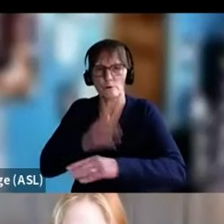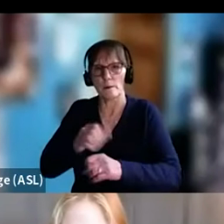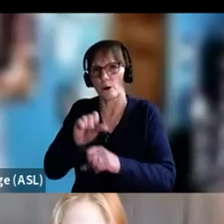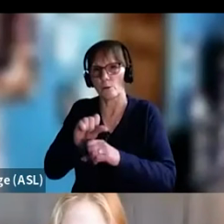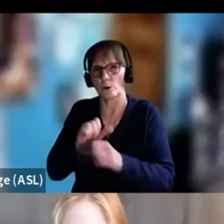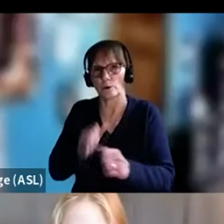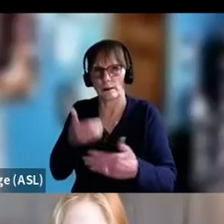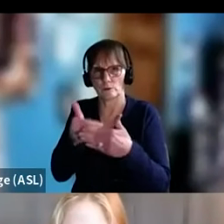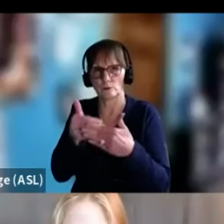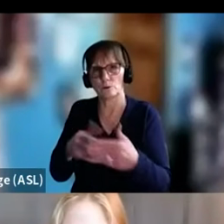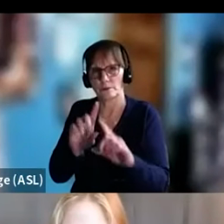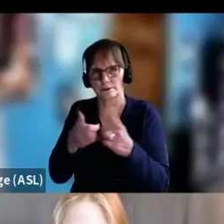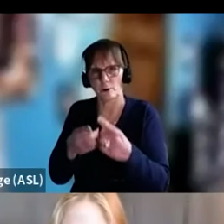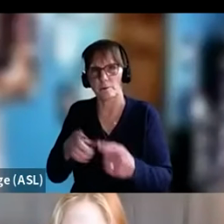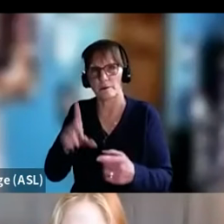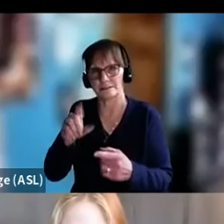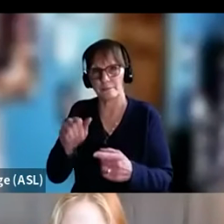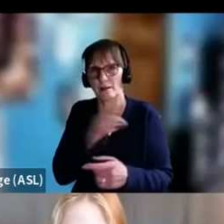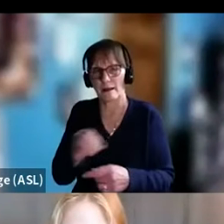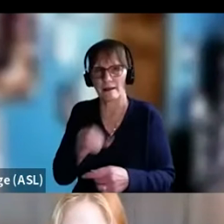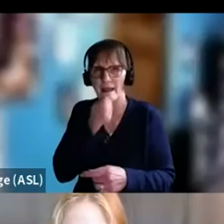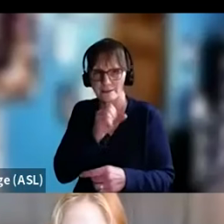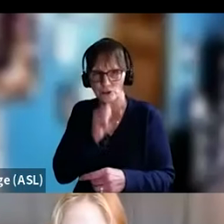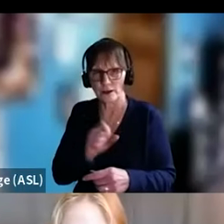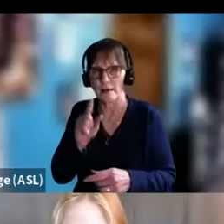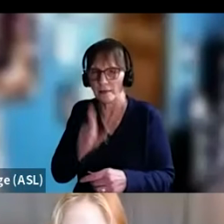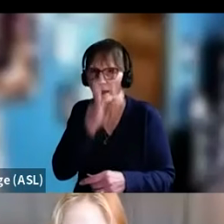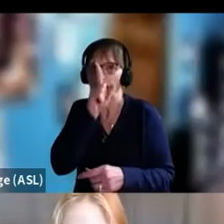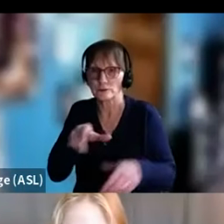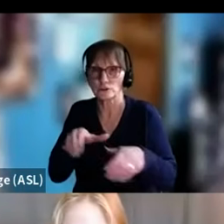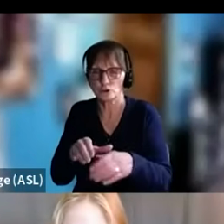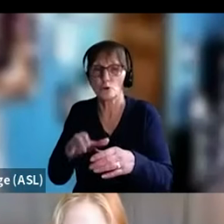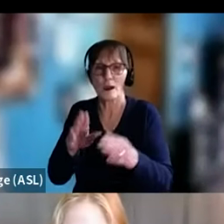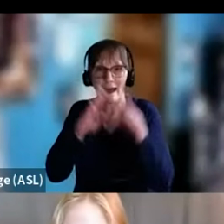with our Department of Disability and Aging because they actually do have housing resources sometimes